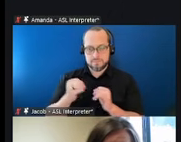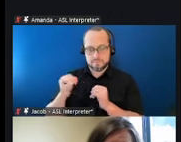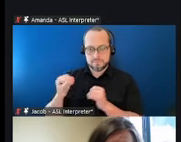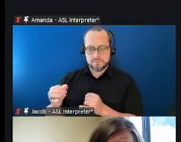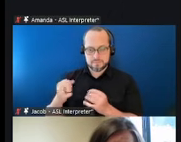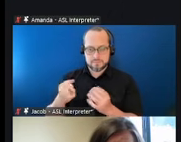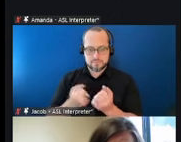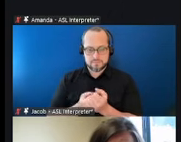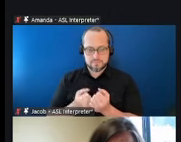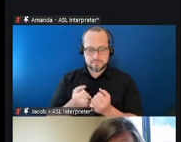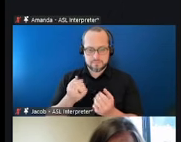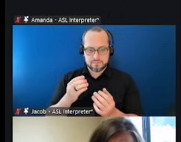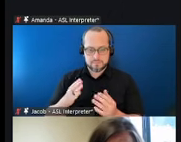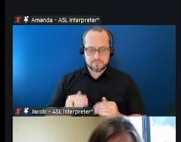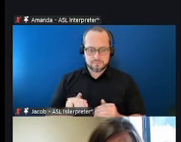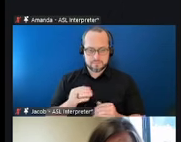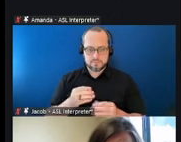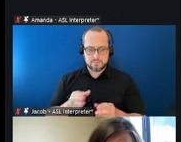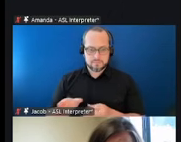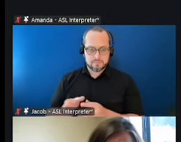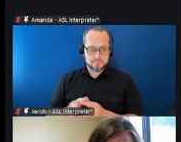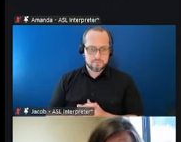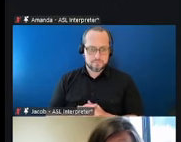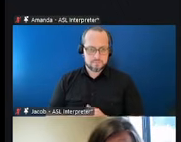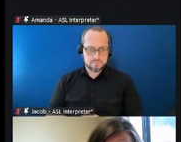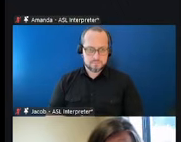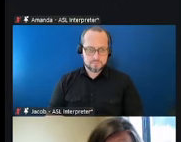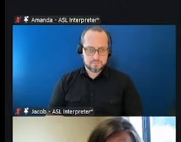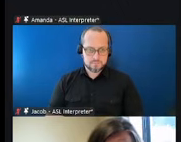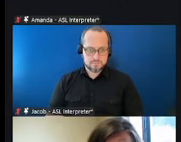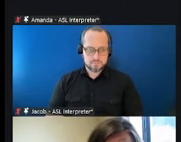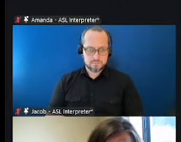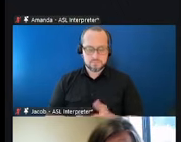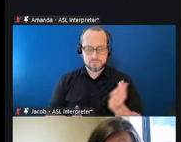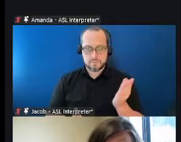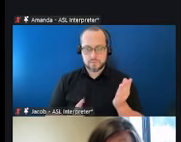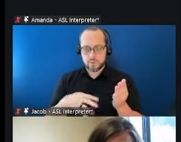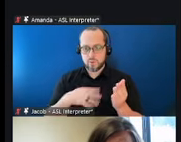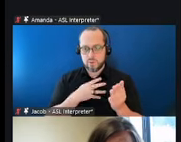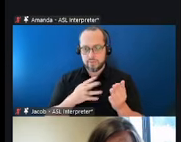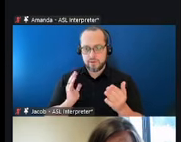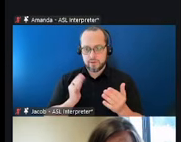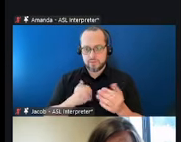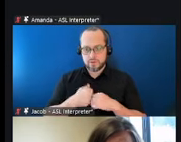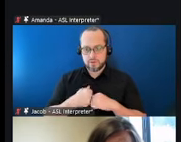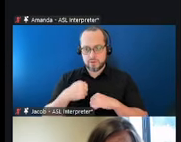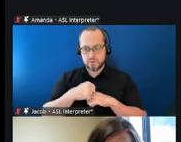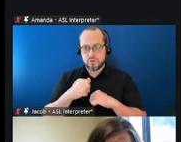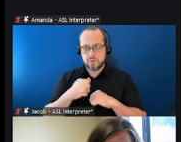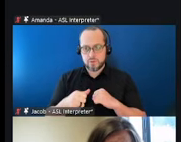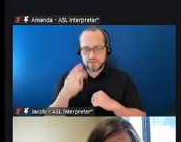office. Next slide please. This is a graphic of our structure and you can see that the steering